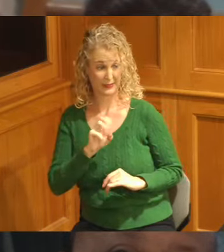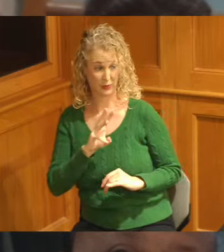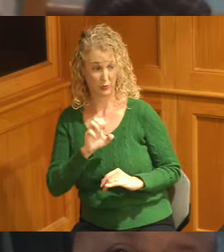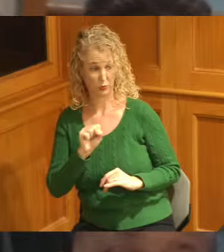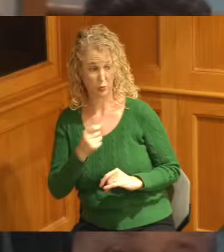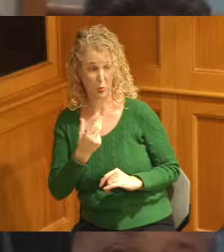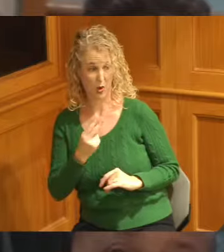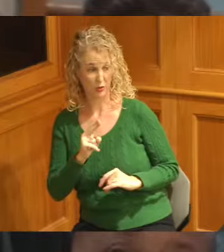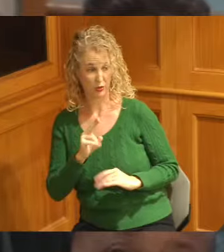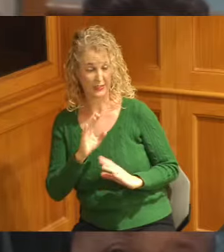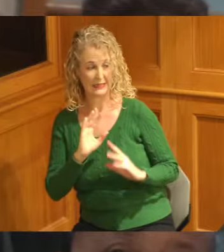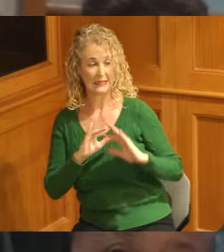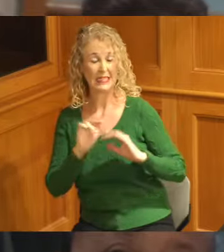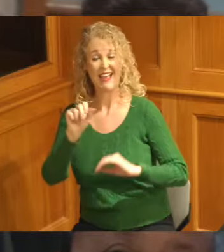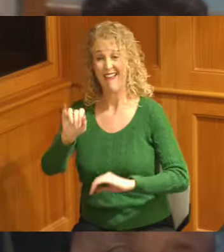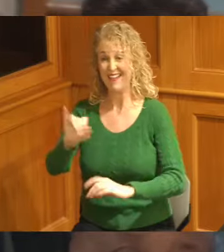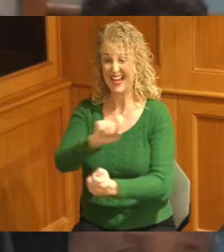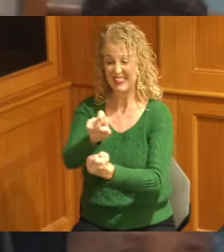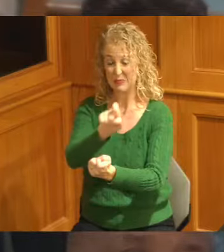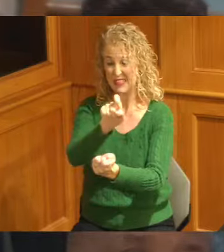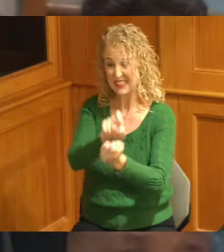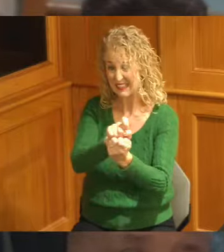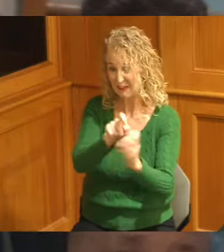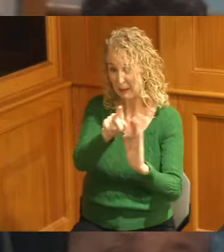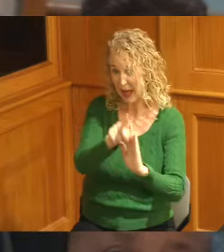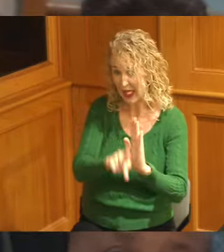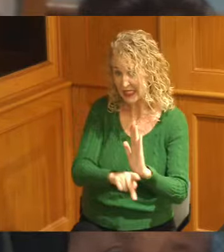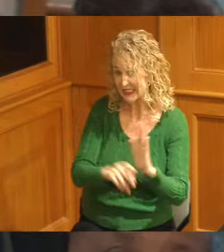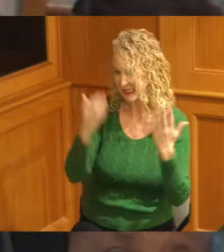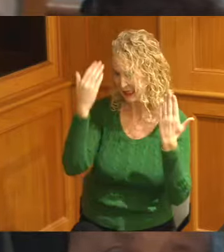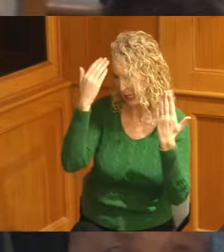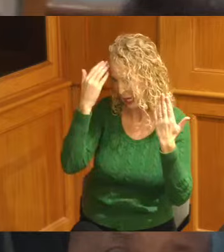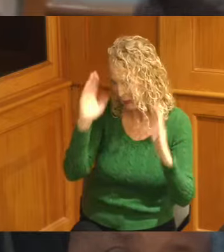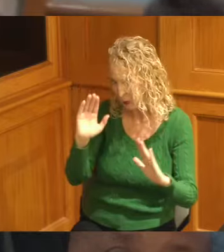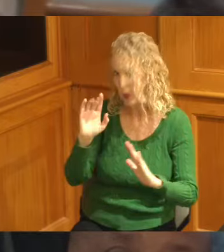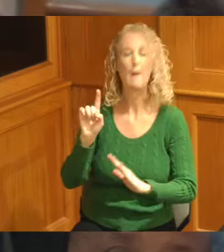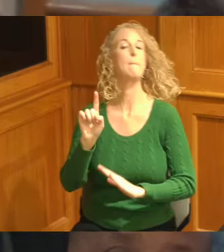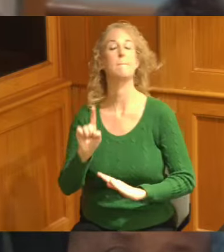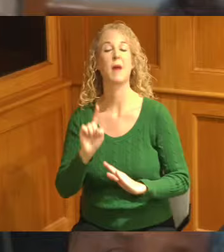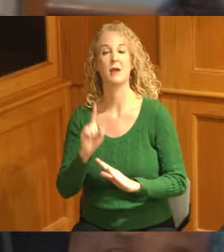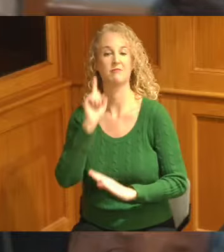know that AI is specifically referenced in it, but I'm sure that this that the the general security